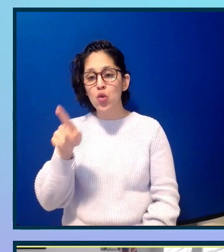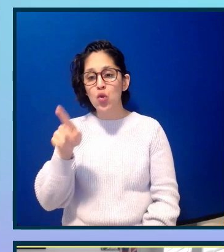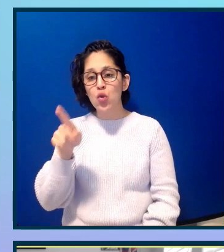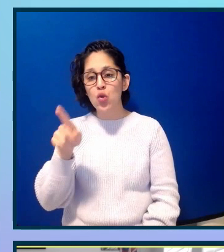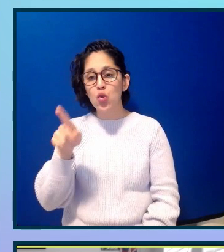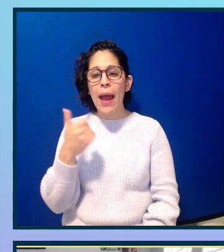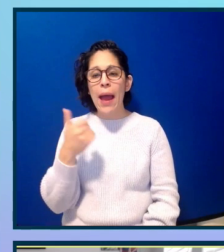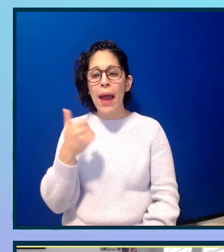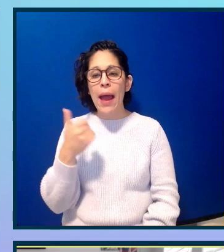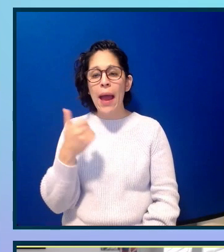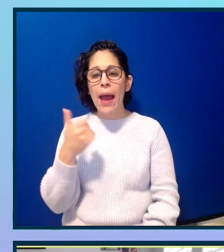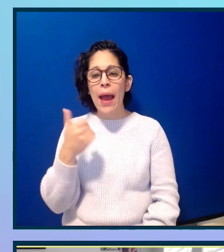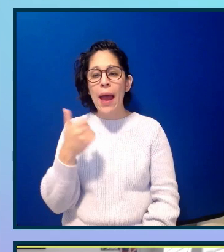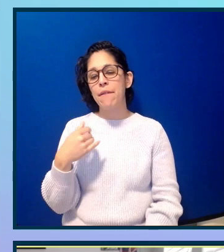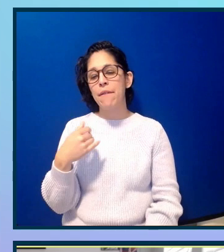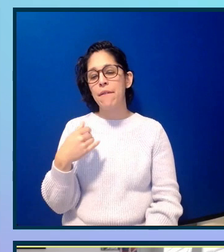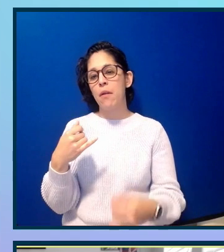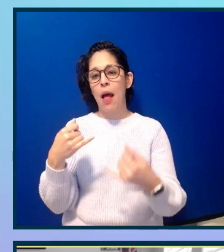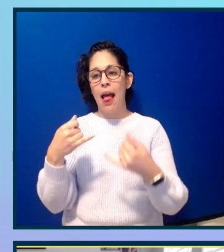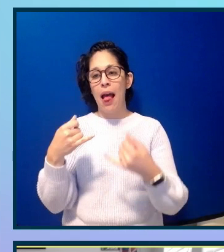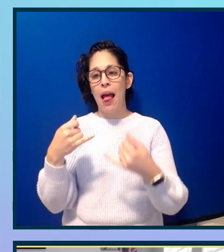(audio warps) Calendar.